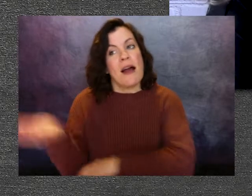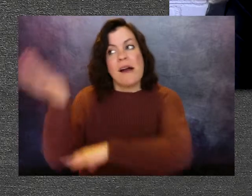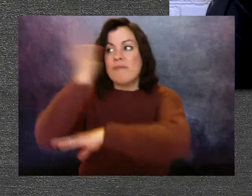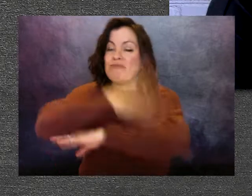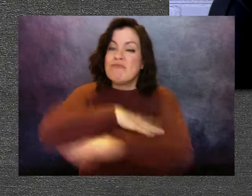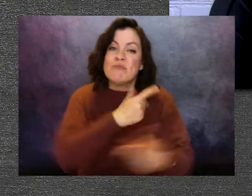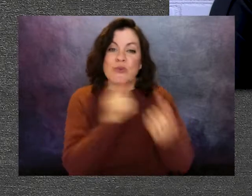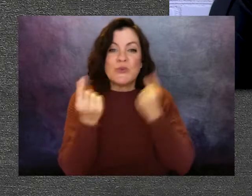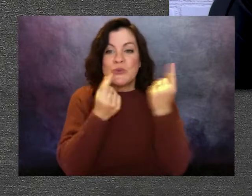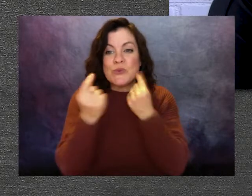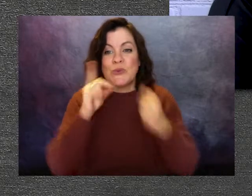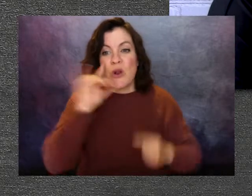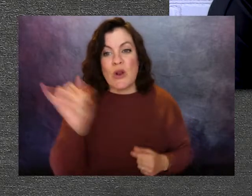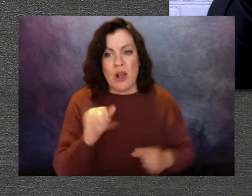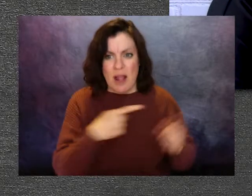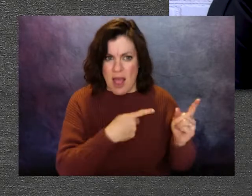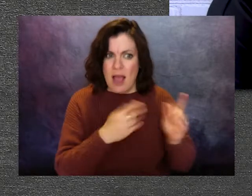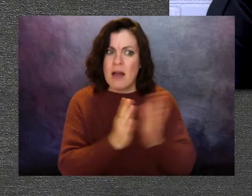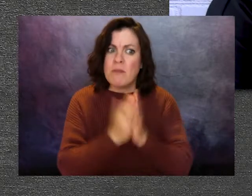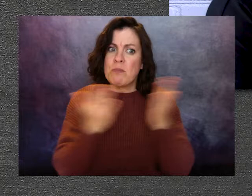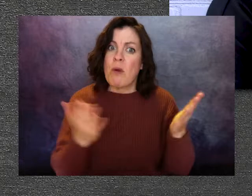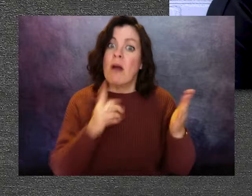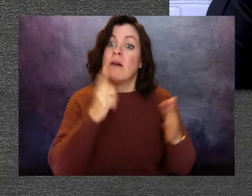This books looks like it is about real things.